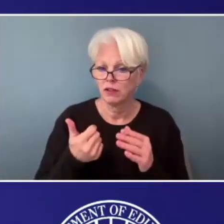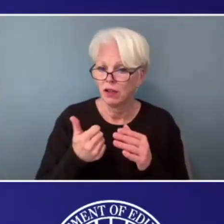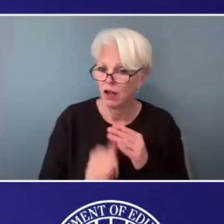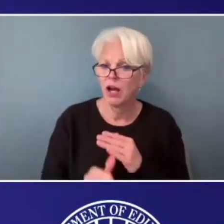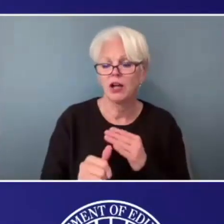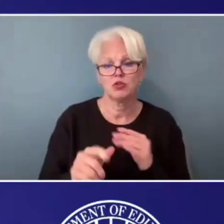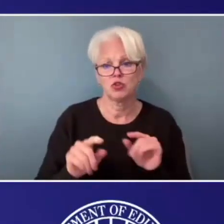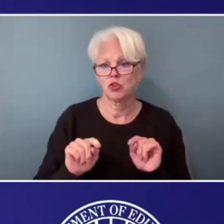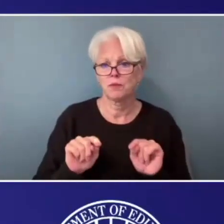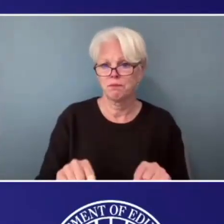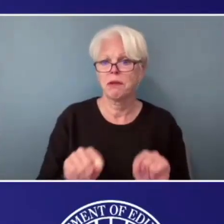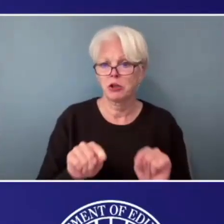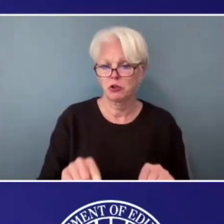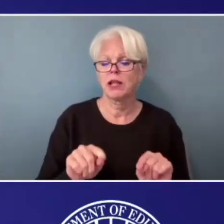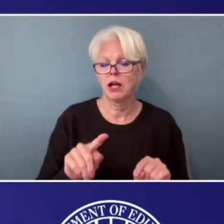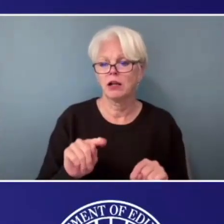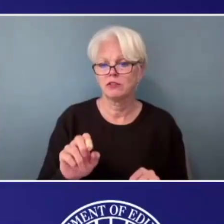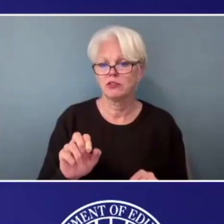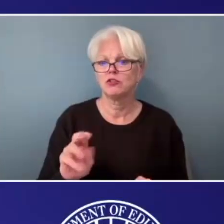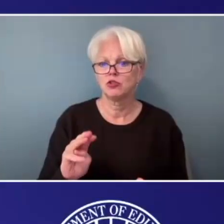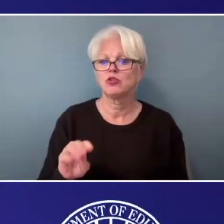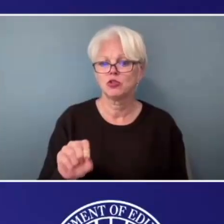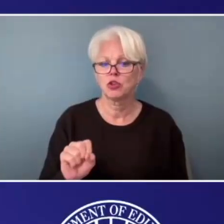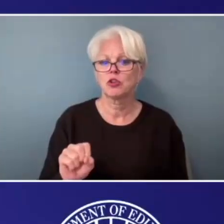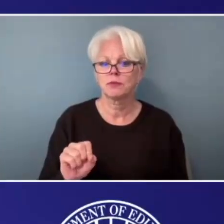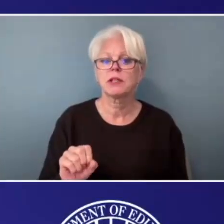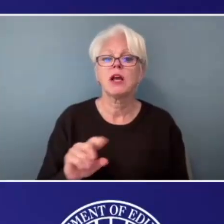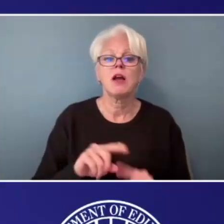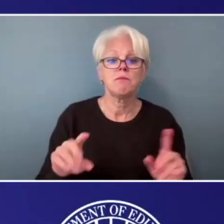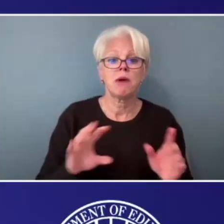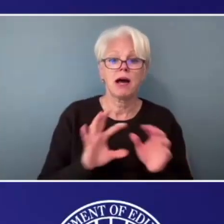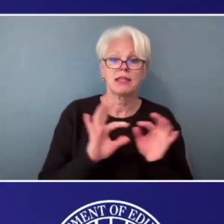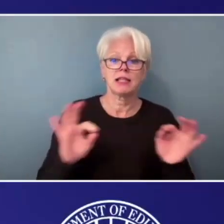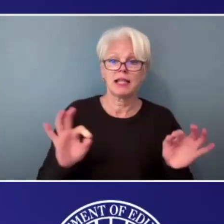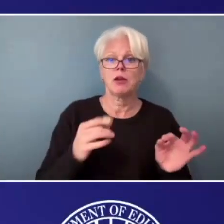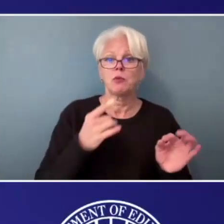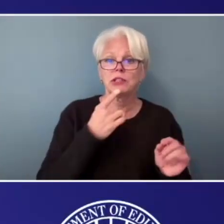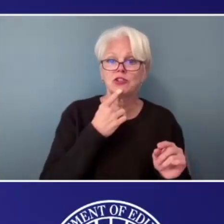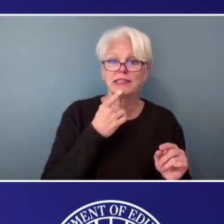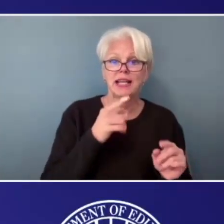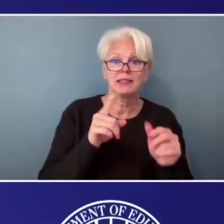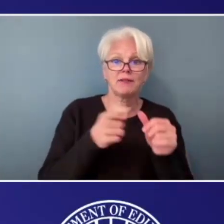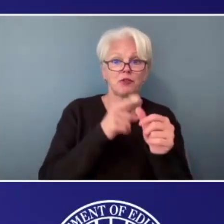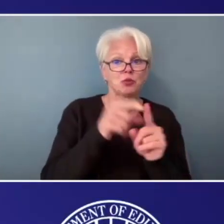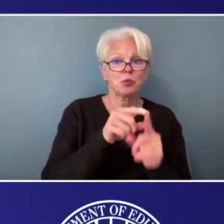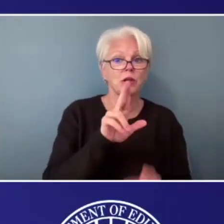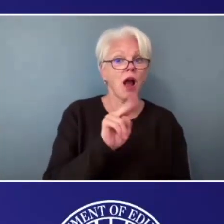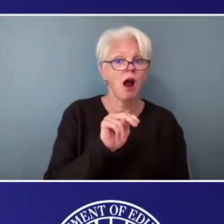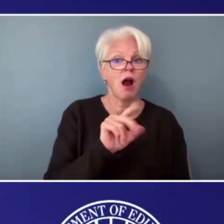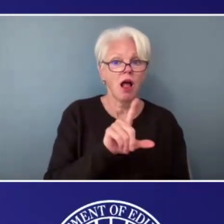there is the language that starts the paragraph, which is unless, and specifically unless otherwise specified